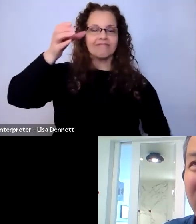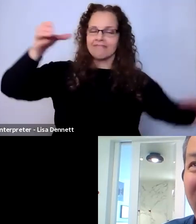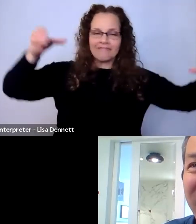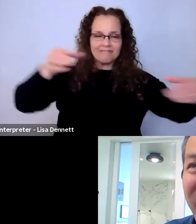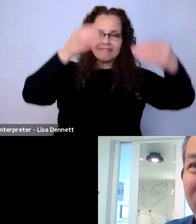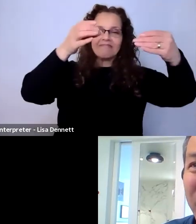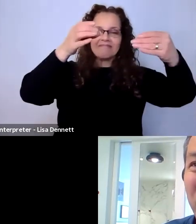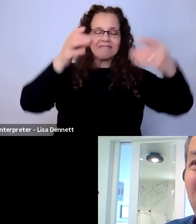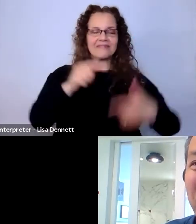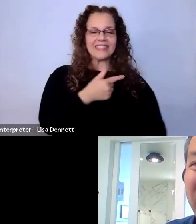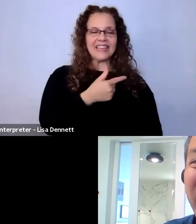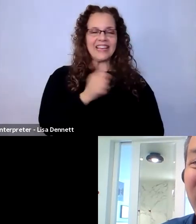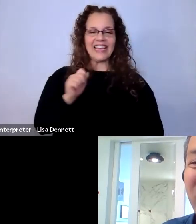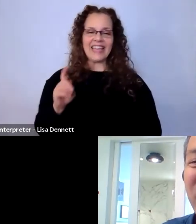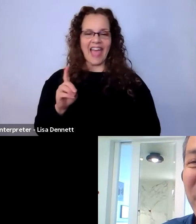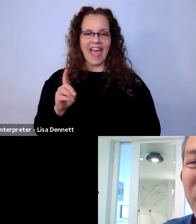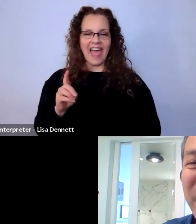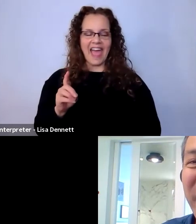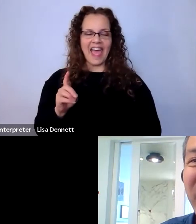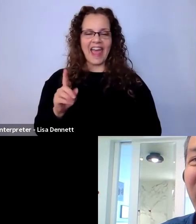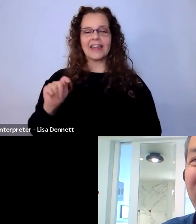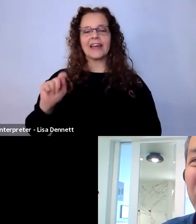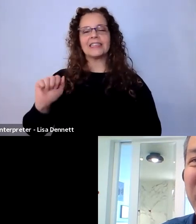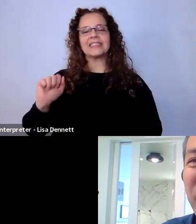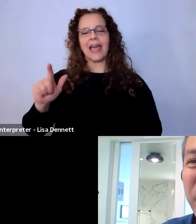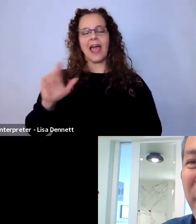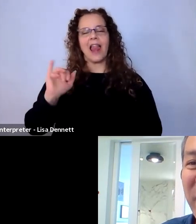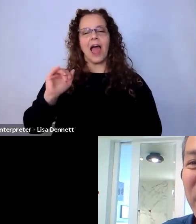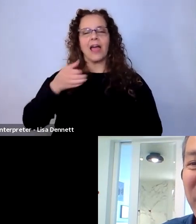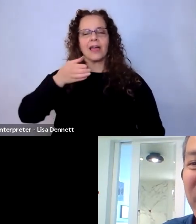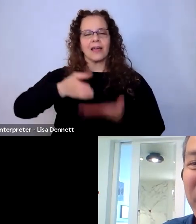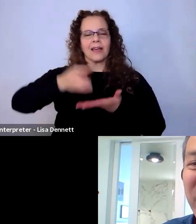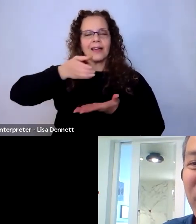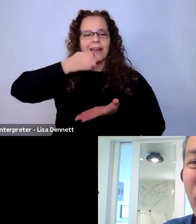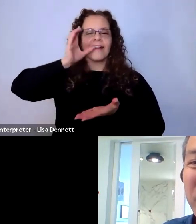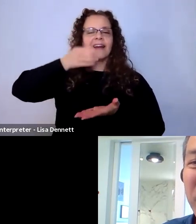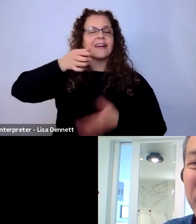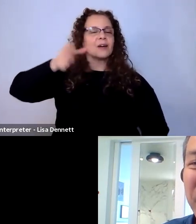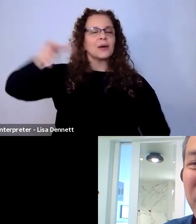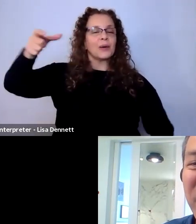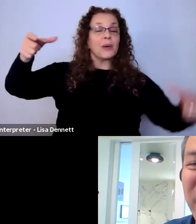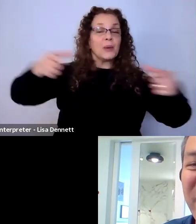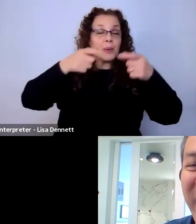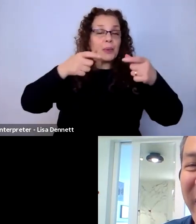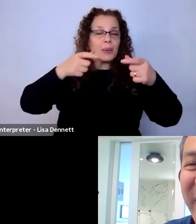the gas tail which we will be testing with on a meetup that's going to be taking place at 4:30pm Pacific today.